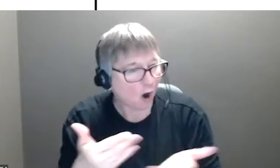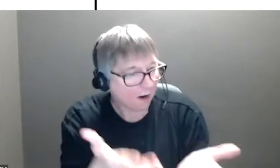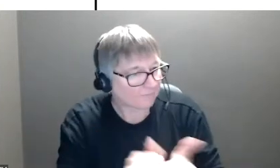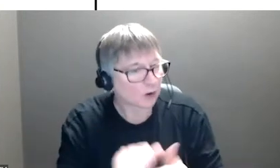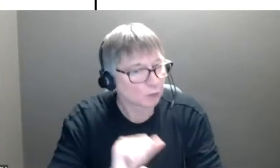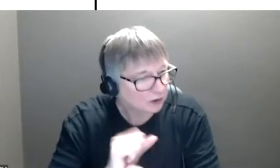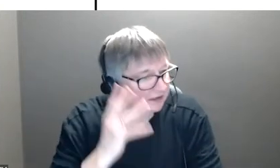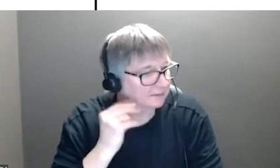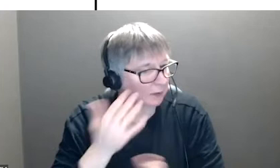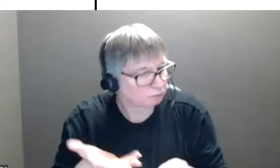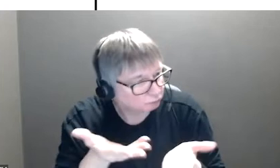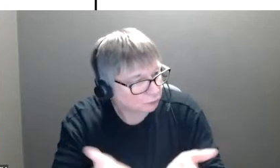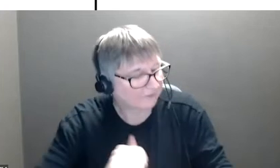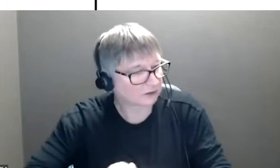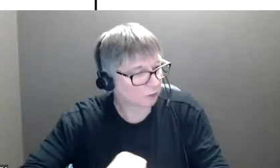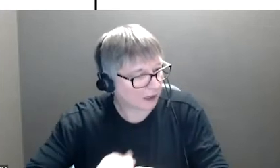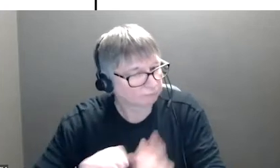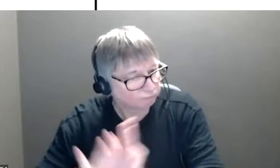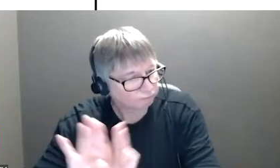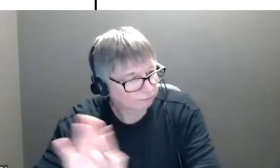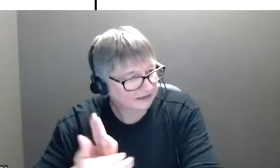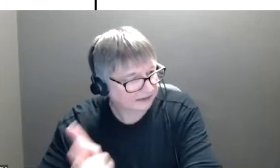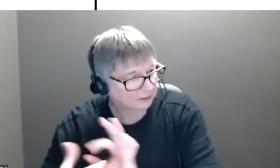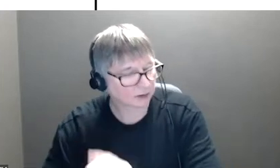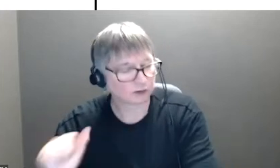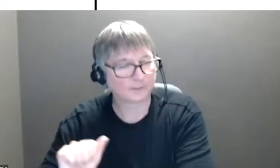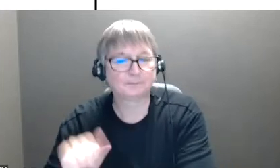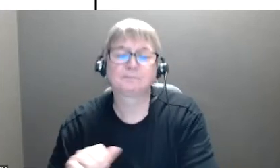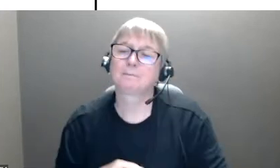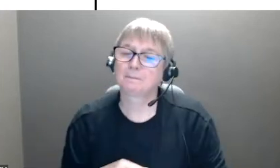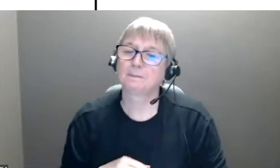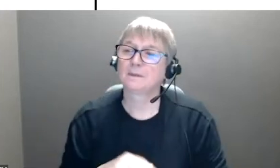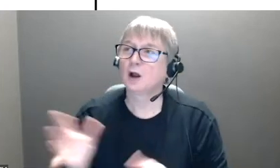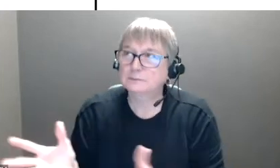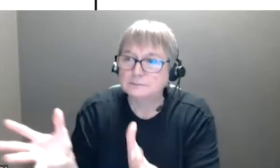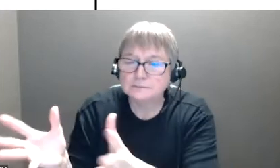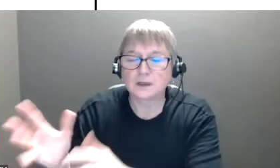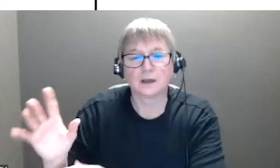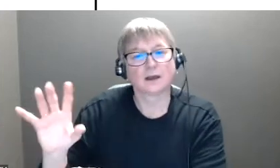The projects also engage employers to help them create conditions for successful work placements.